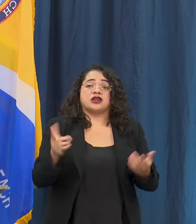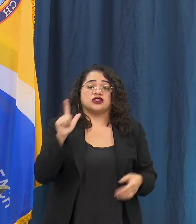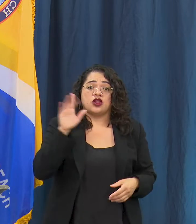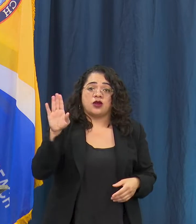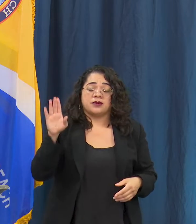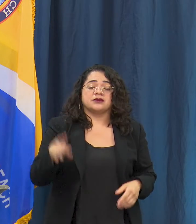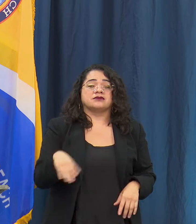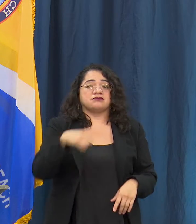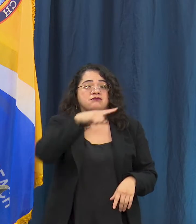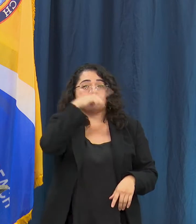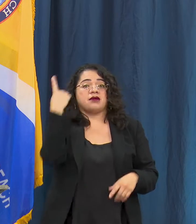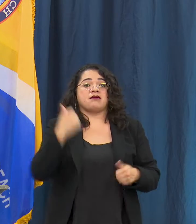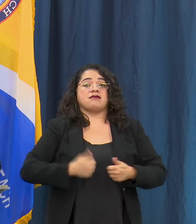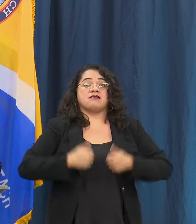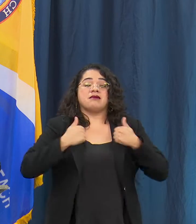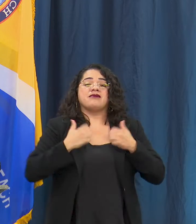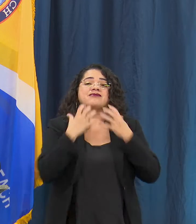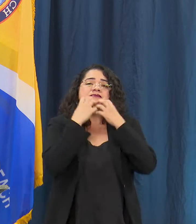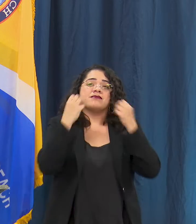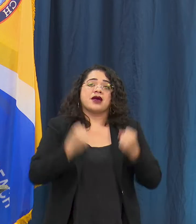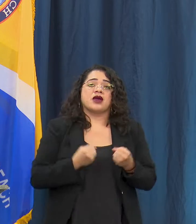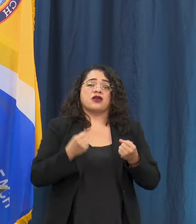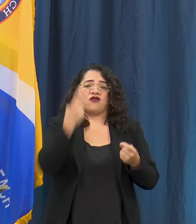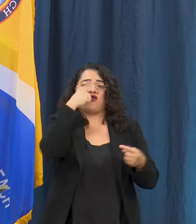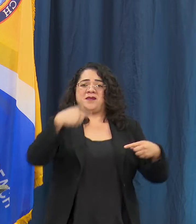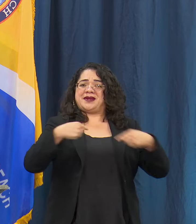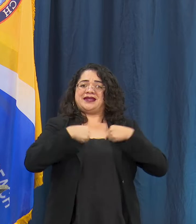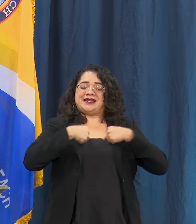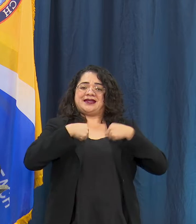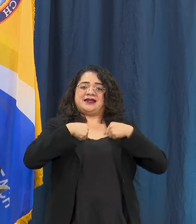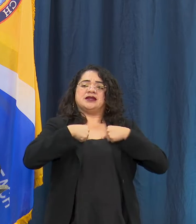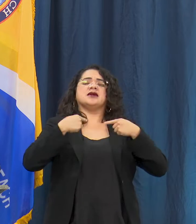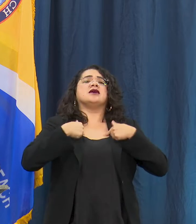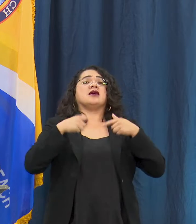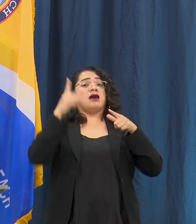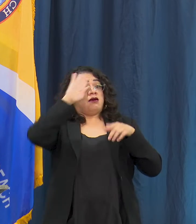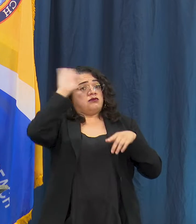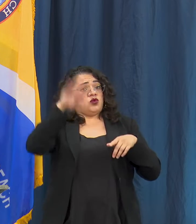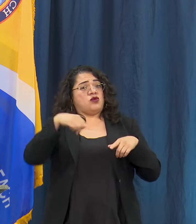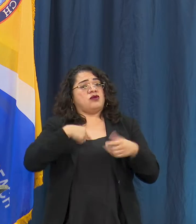Now I am committed to continuing the reforms that we've seen here and to